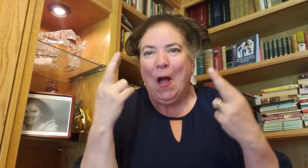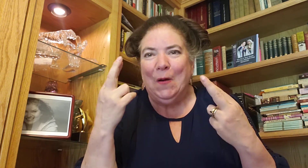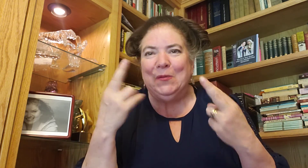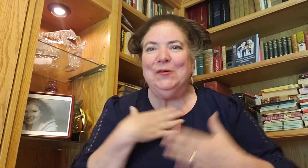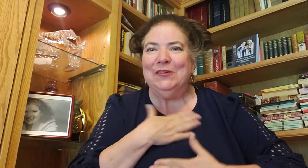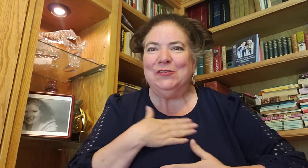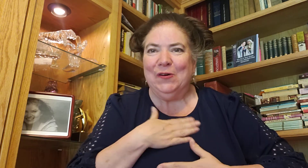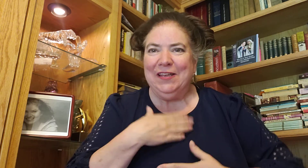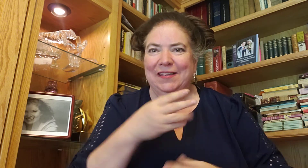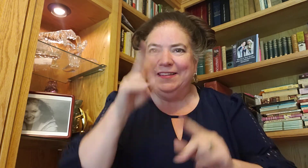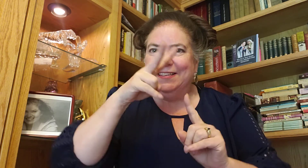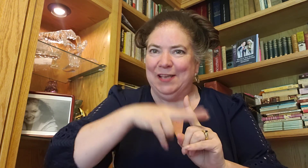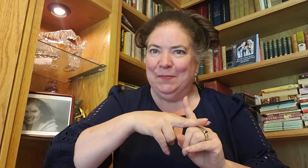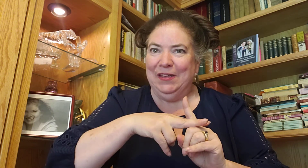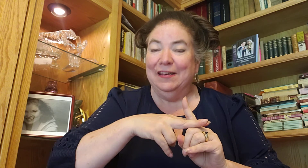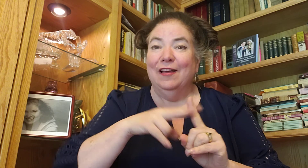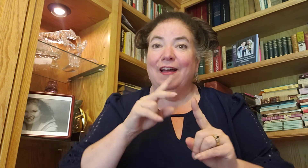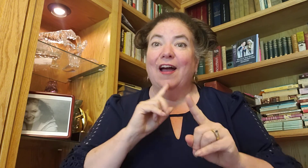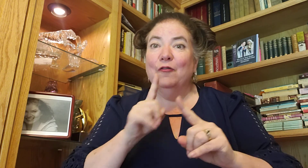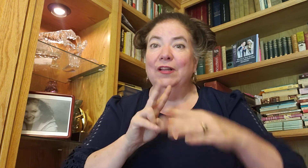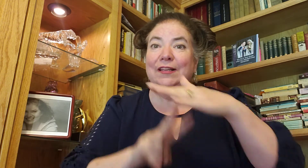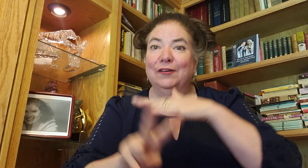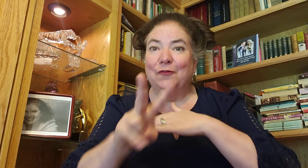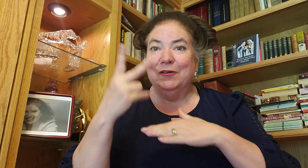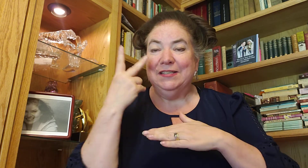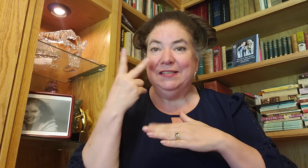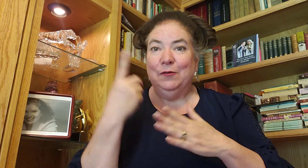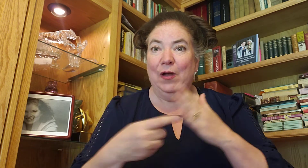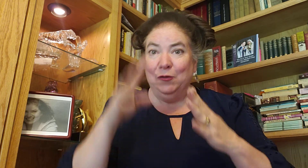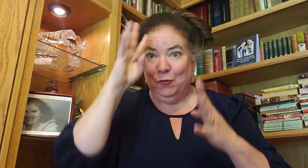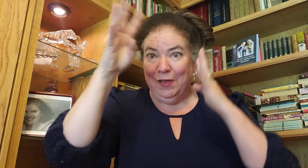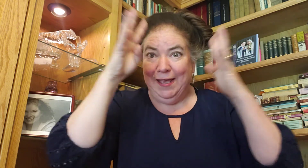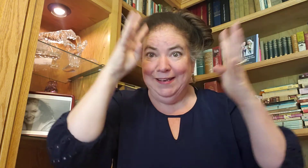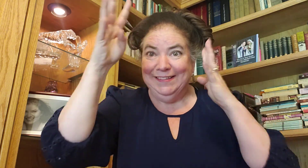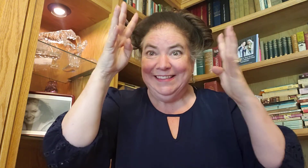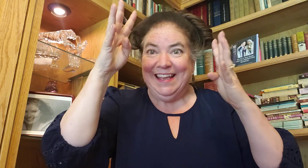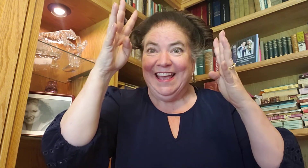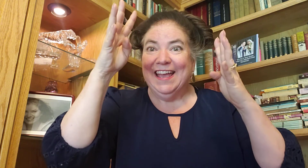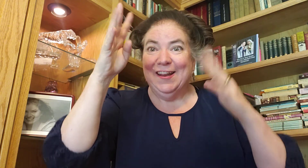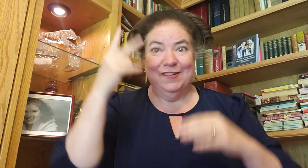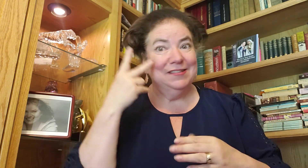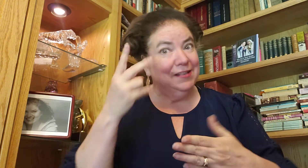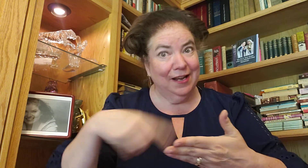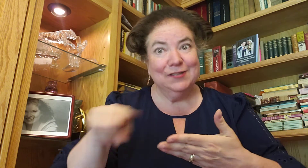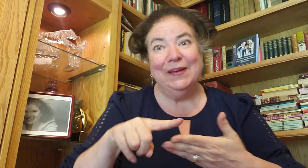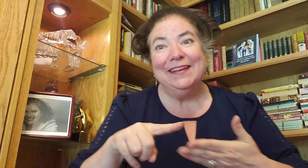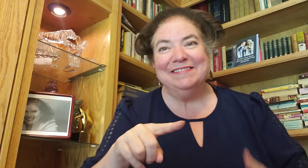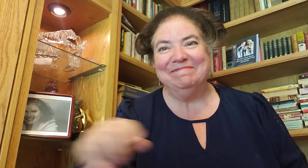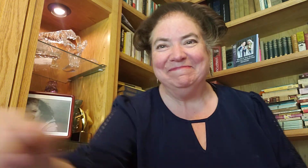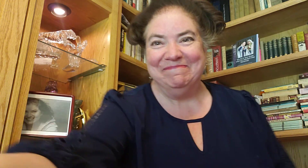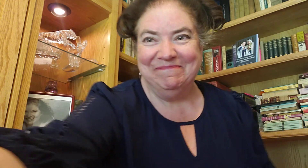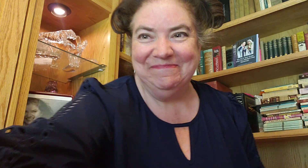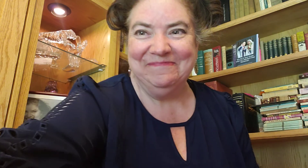hope you enjoy the assignment. I really look forward to see what you create and I'll see you next week